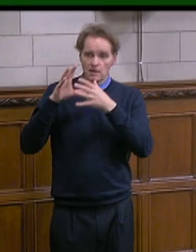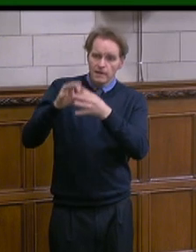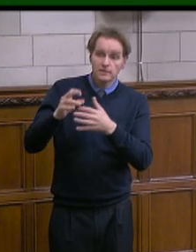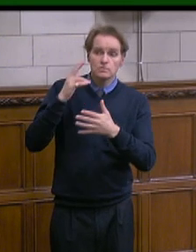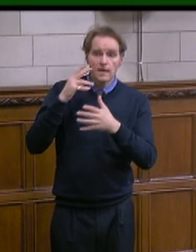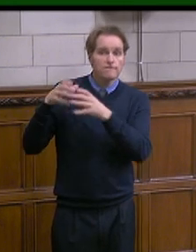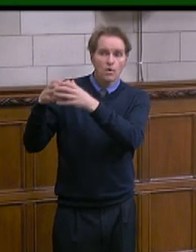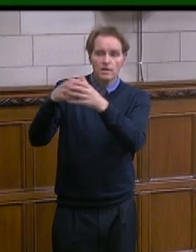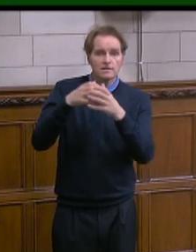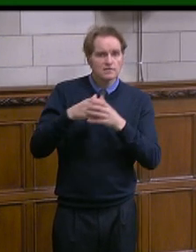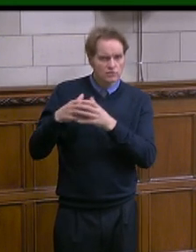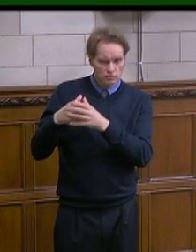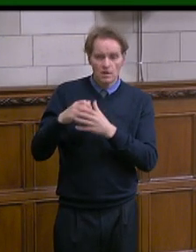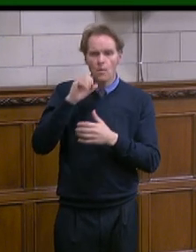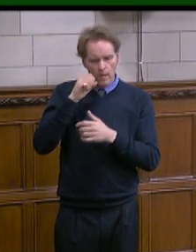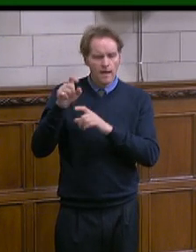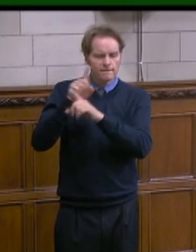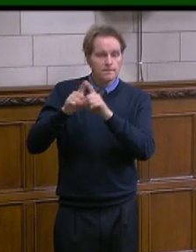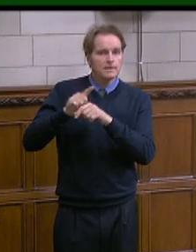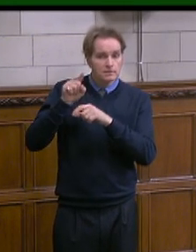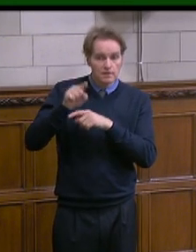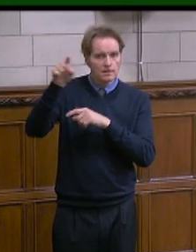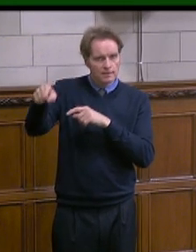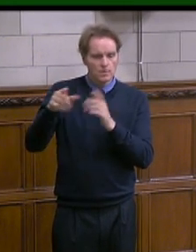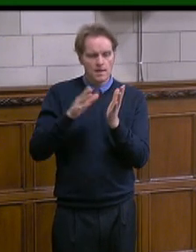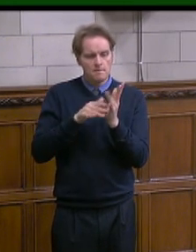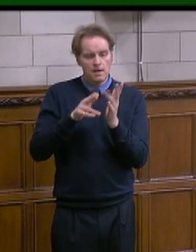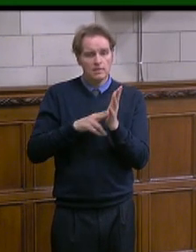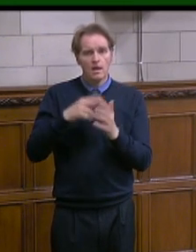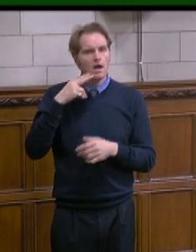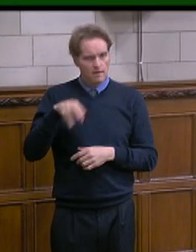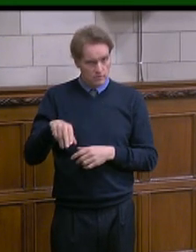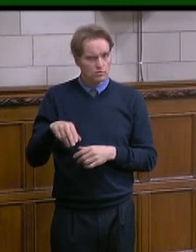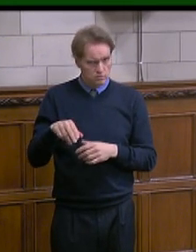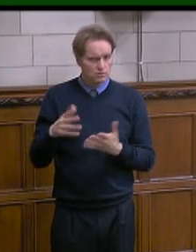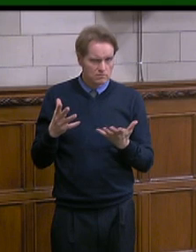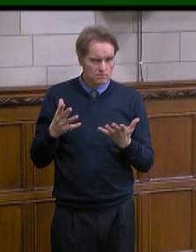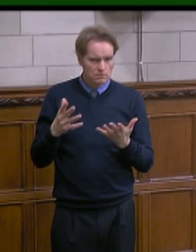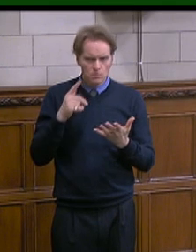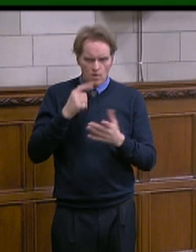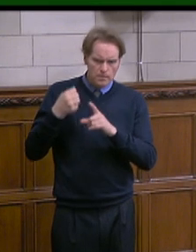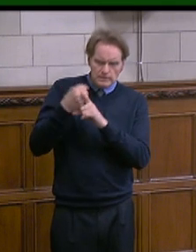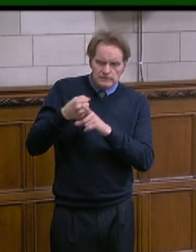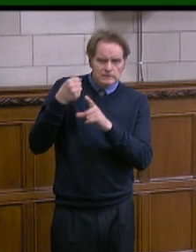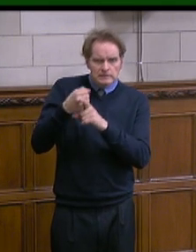with the Minister on the subject, as he knows, next Monday afternoon. We will press our case before him again then.